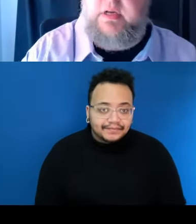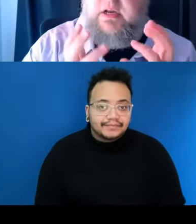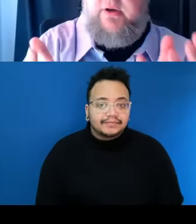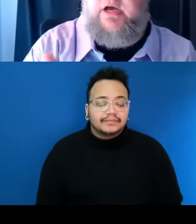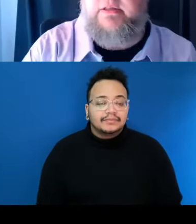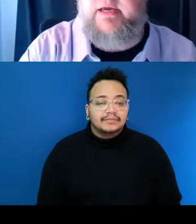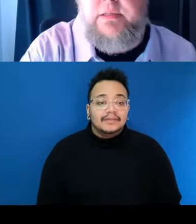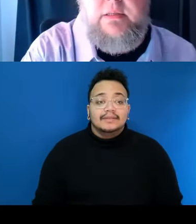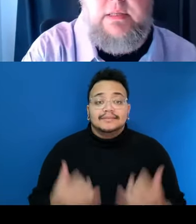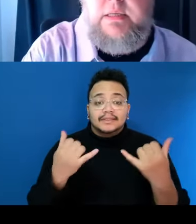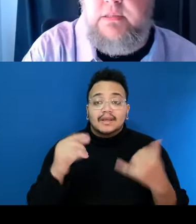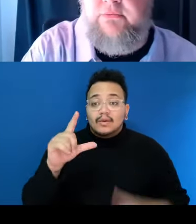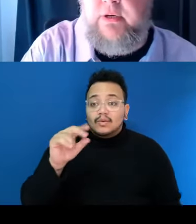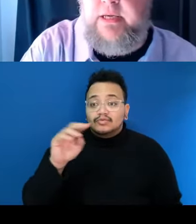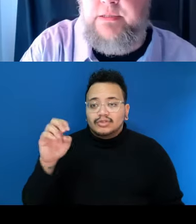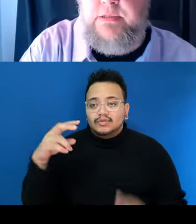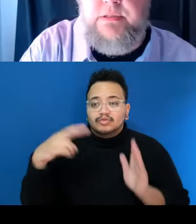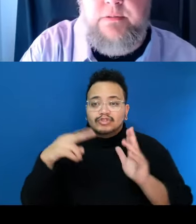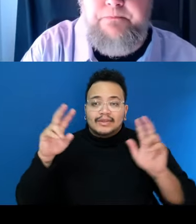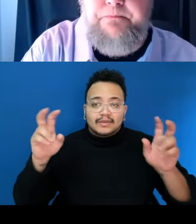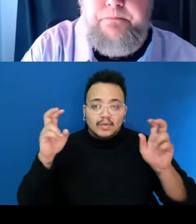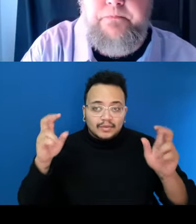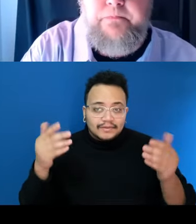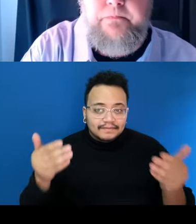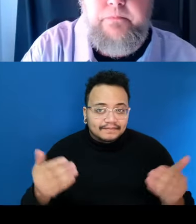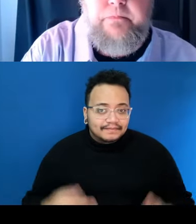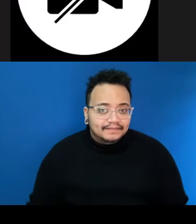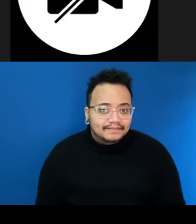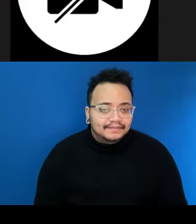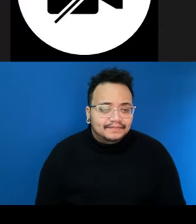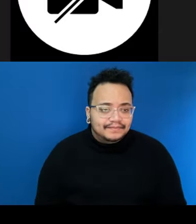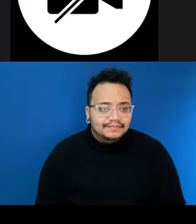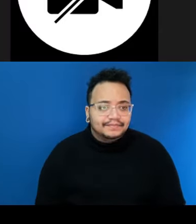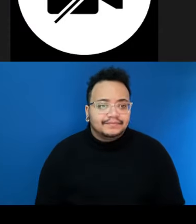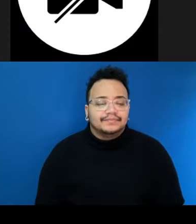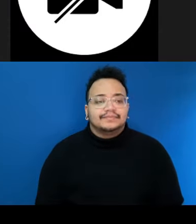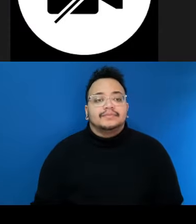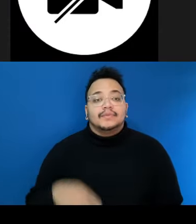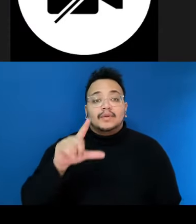just to kind of highlight these different ACEs. [Loree] "I have encountered verbal harassment